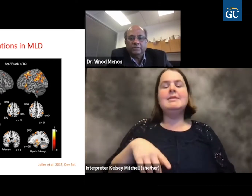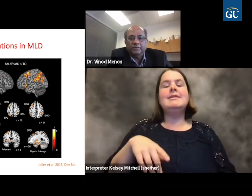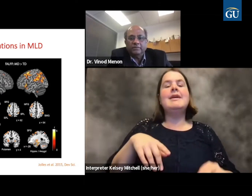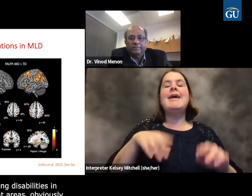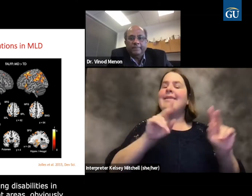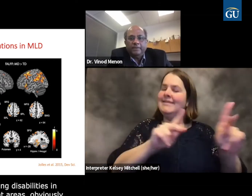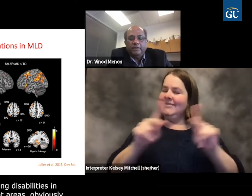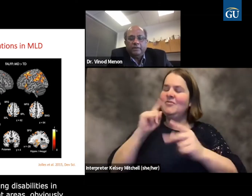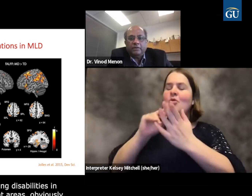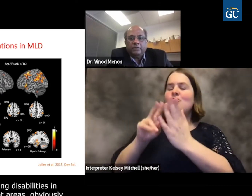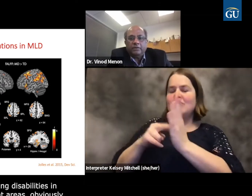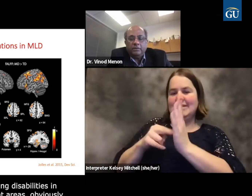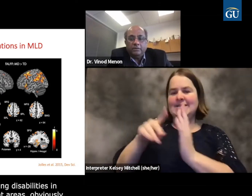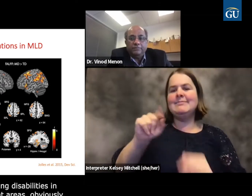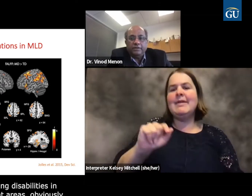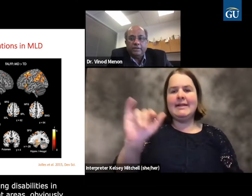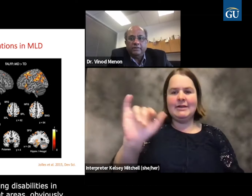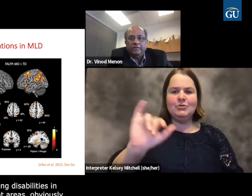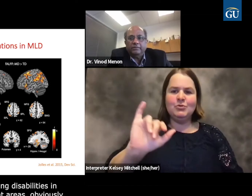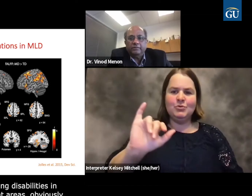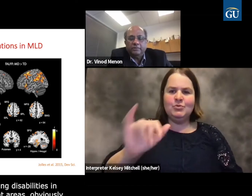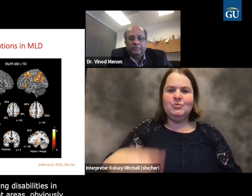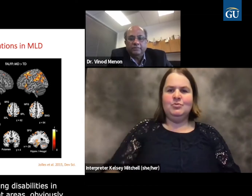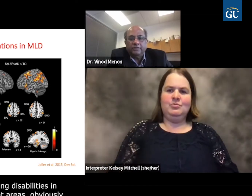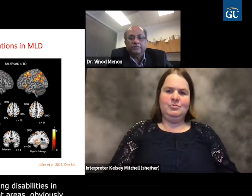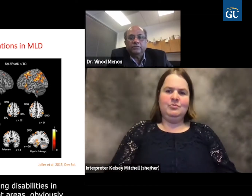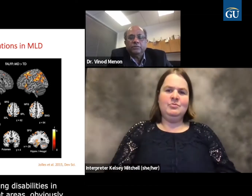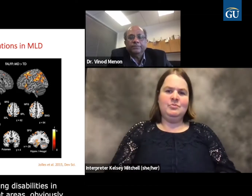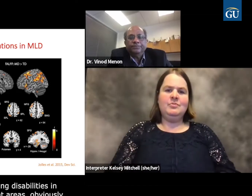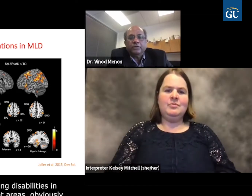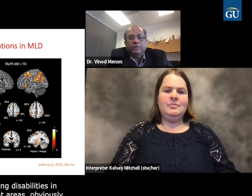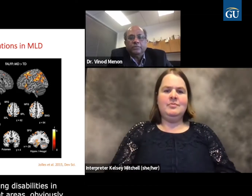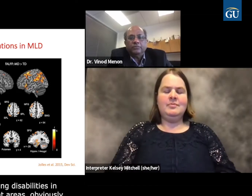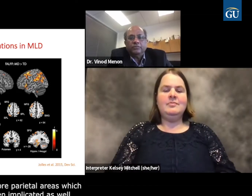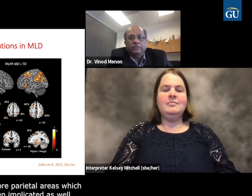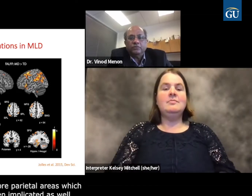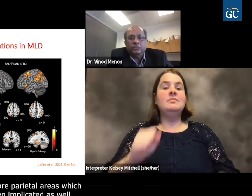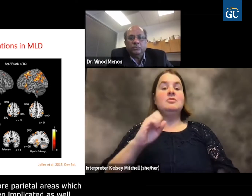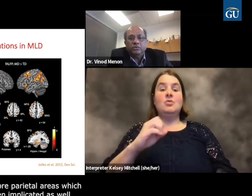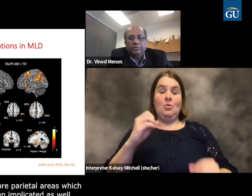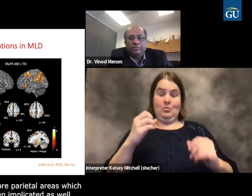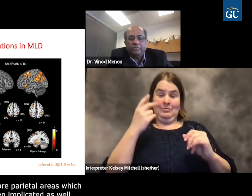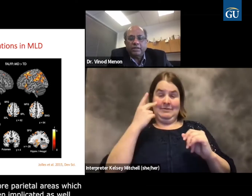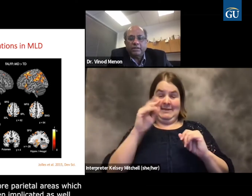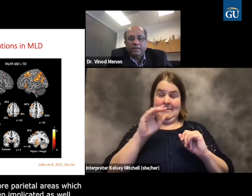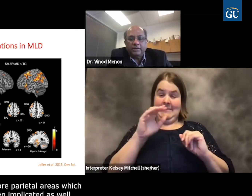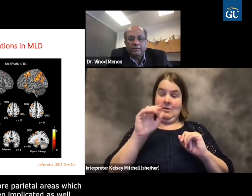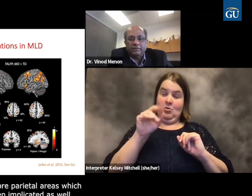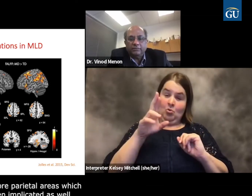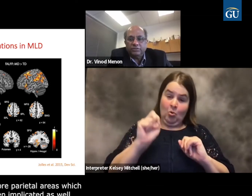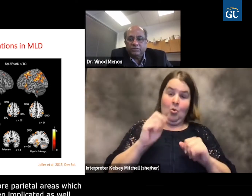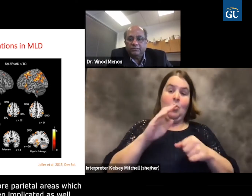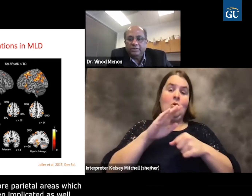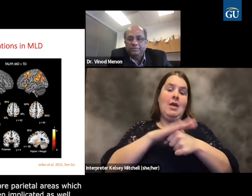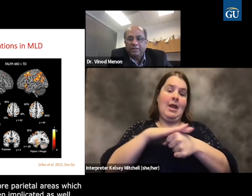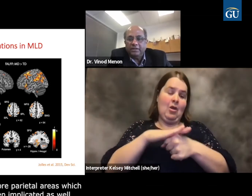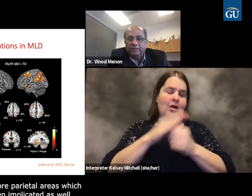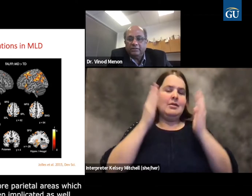in reading disabilities uh in different areas obviously so